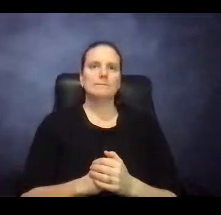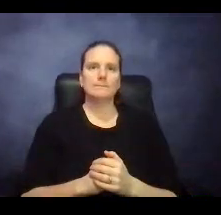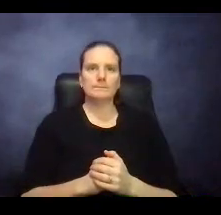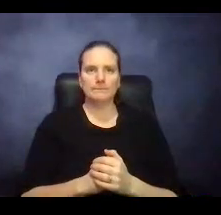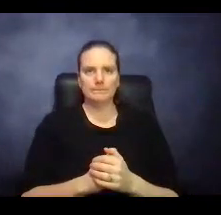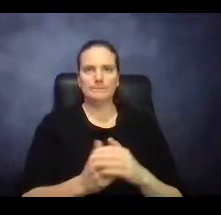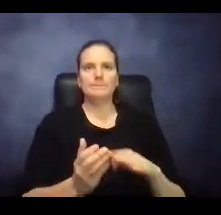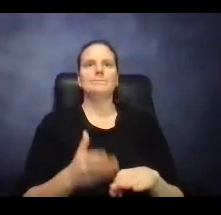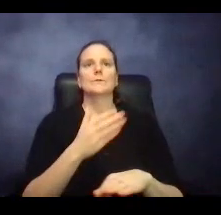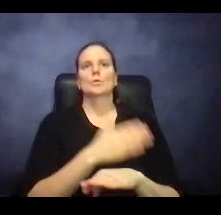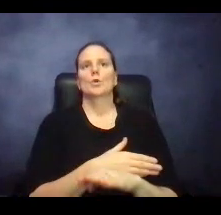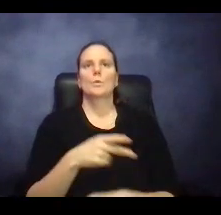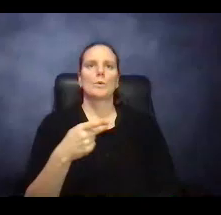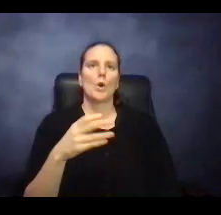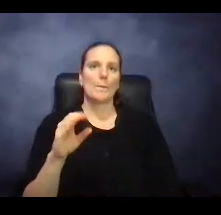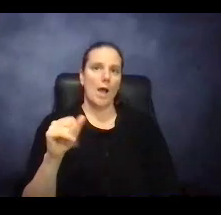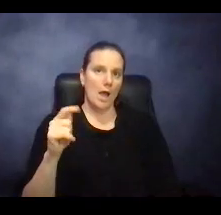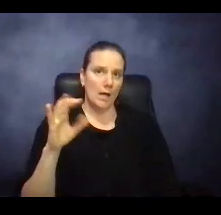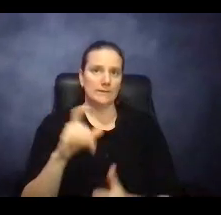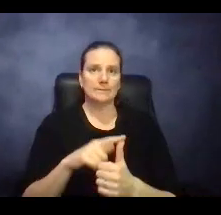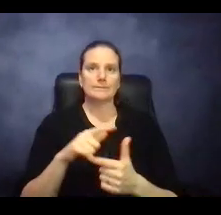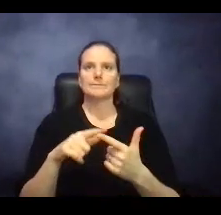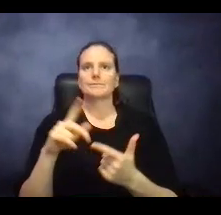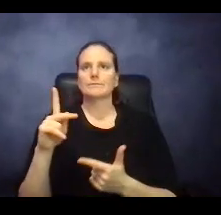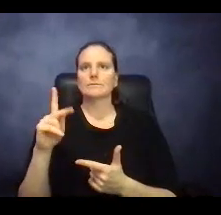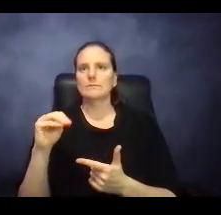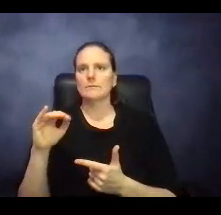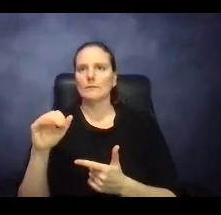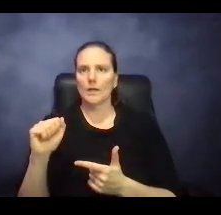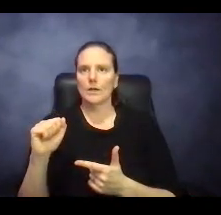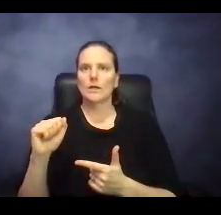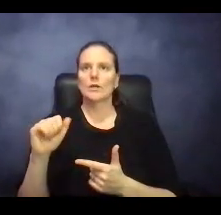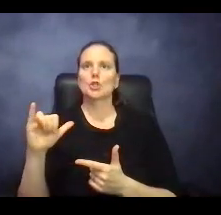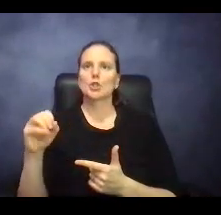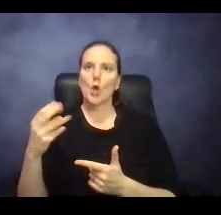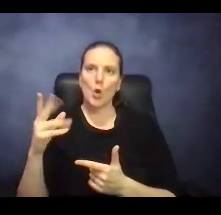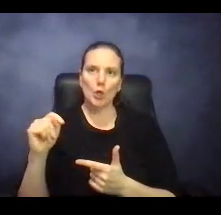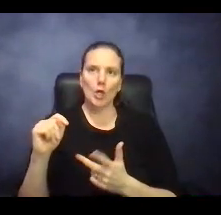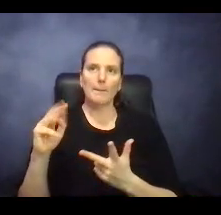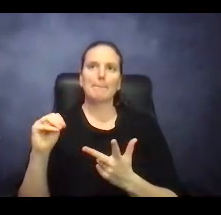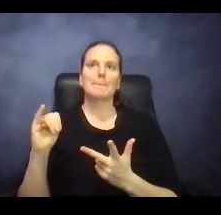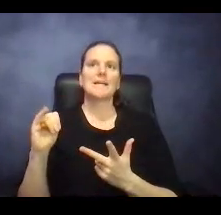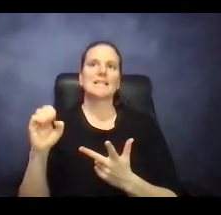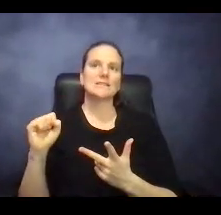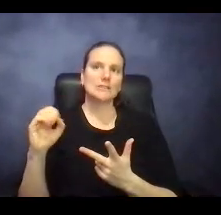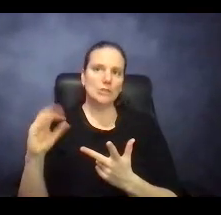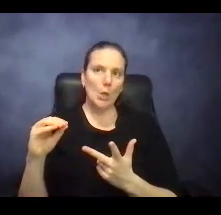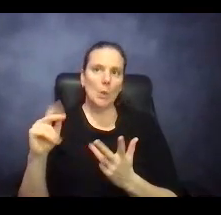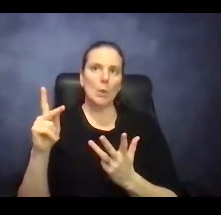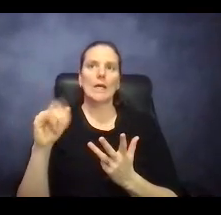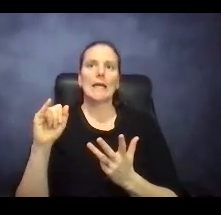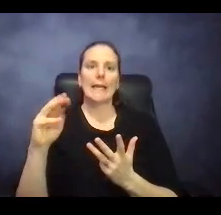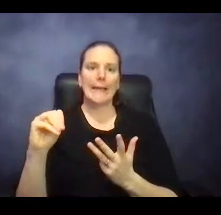So keefer, kombucha, kraut, Tempe, yogurt, miso, kimchi, all those can help to feed the Estrobolome.